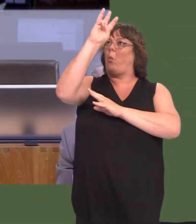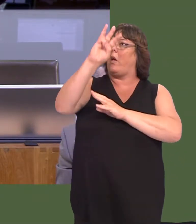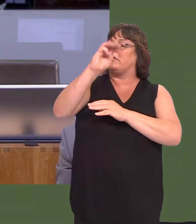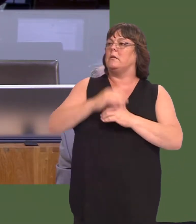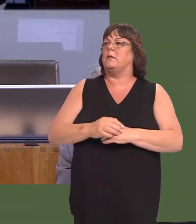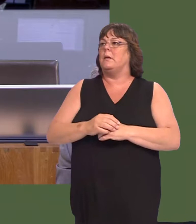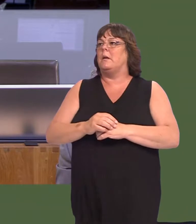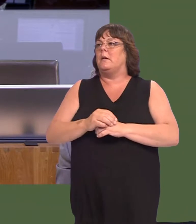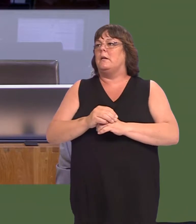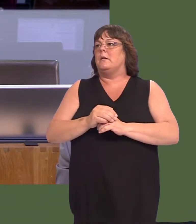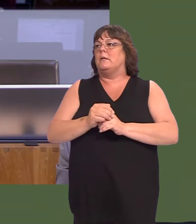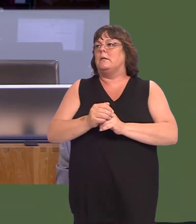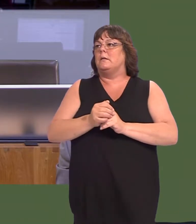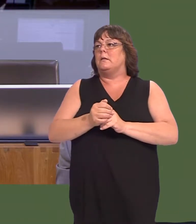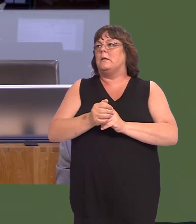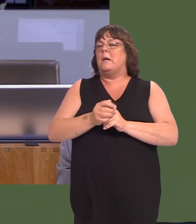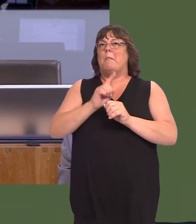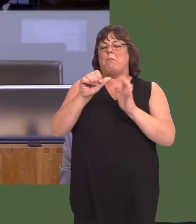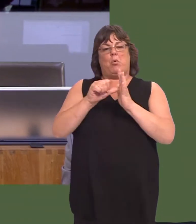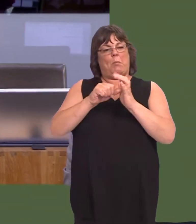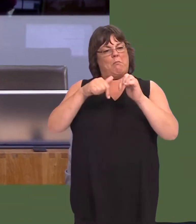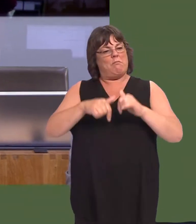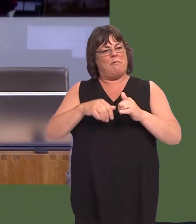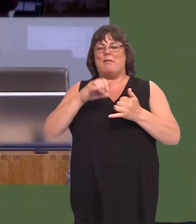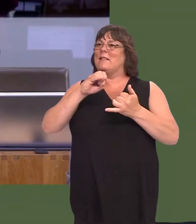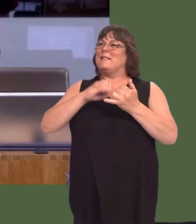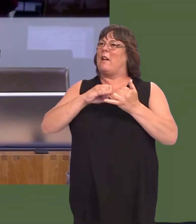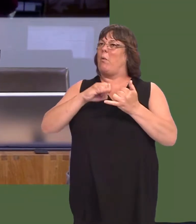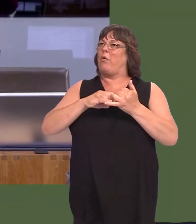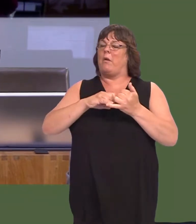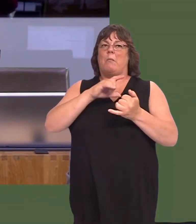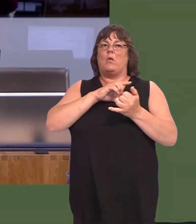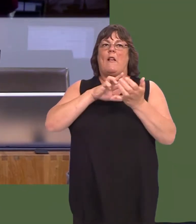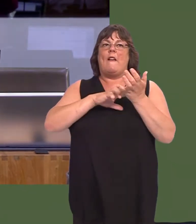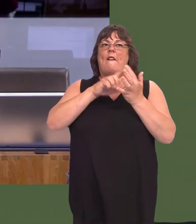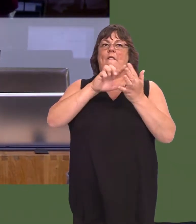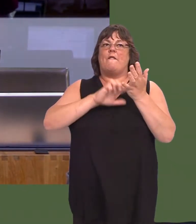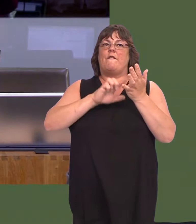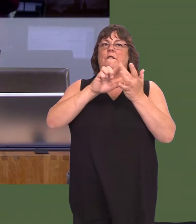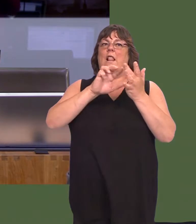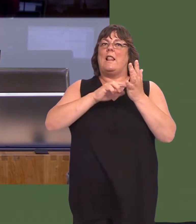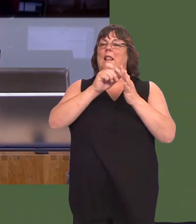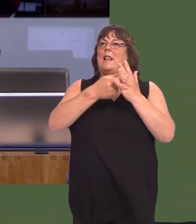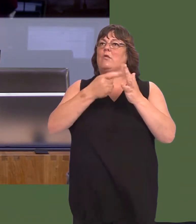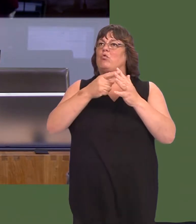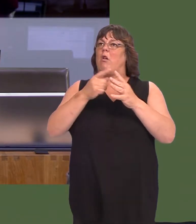However, there is real drag here in the south. Neither Velindre hospital nor Singleton are yet ready to offer this.